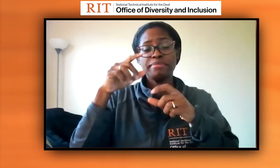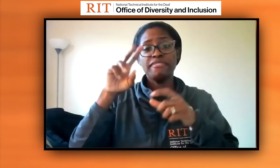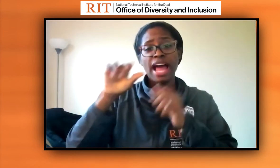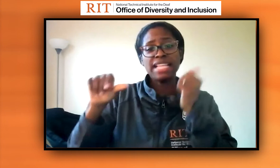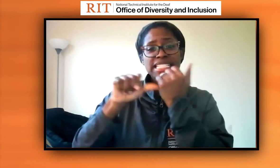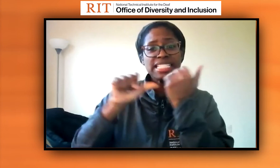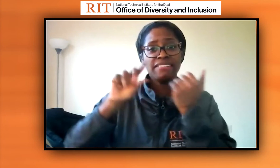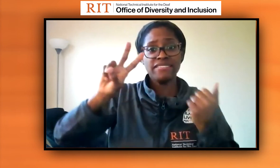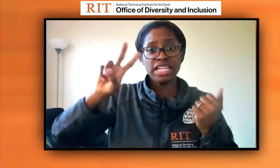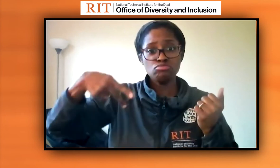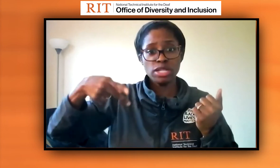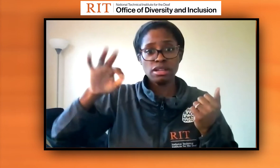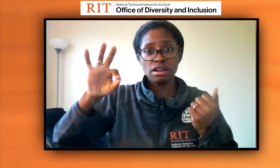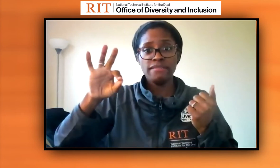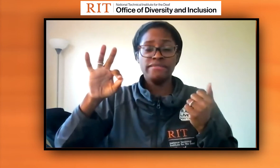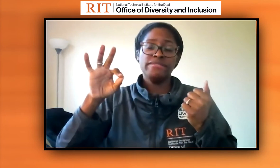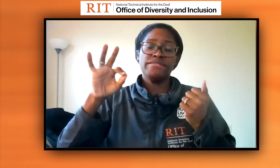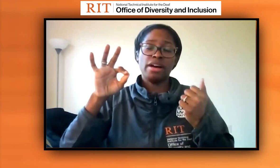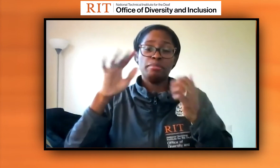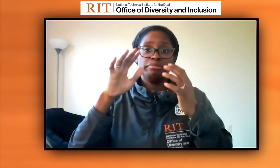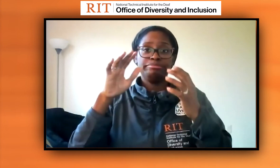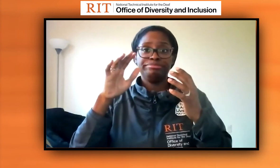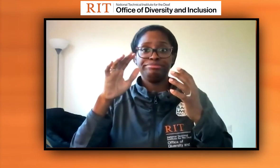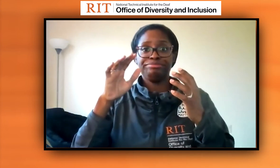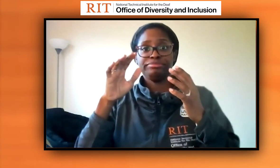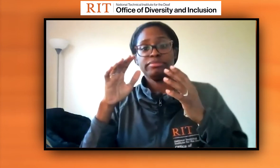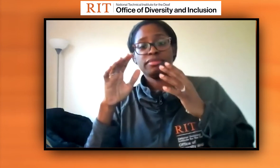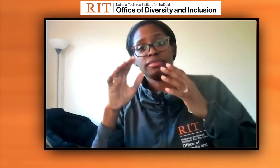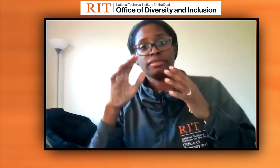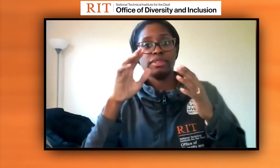My name is Alicia Allen and I'm the assistant vice president